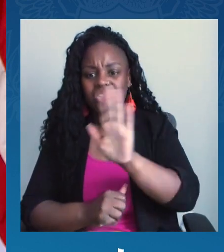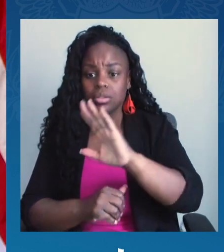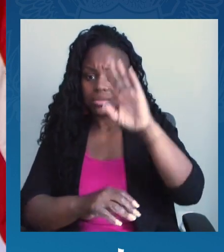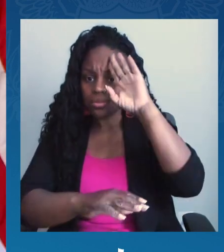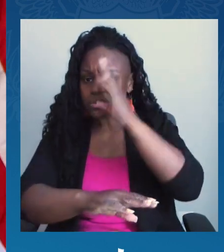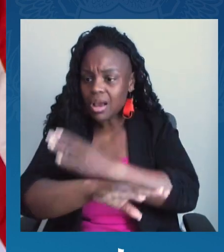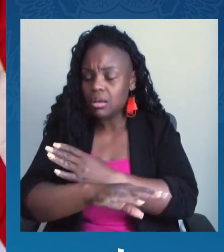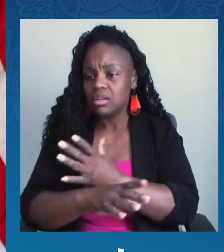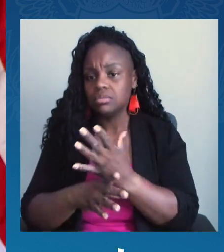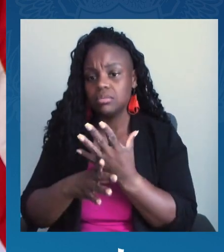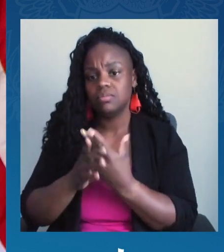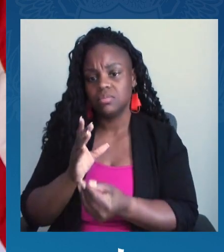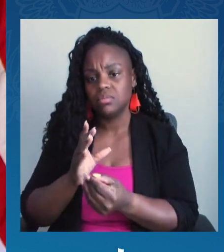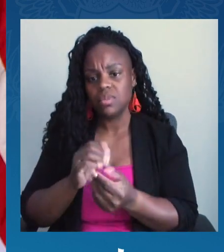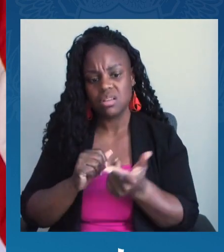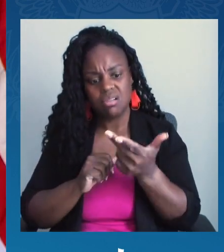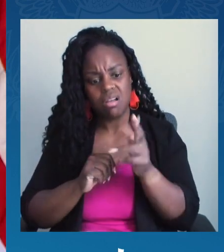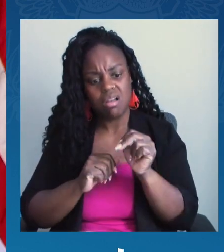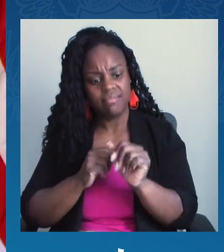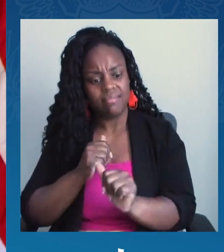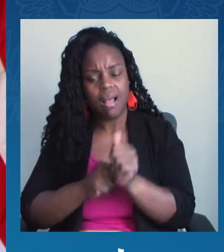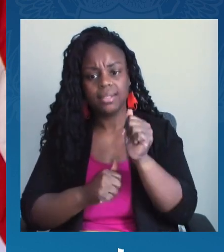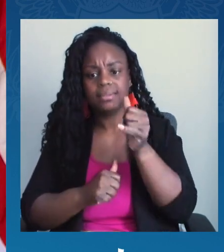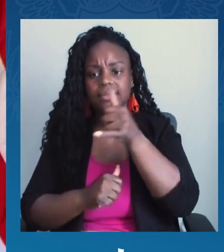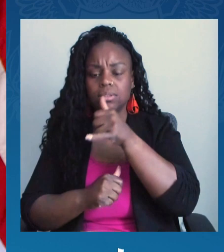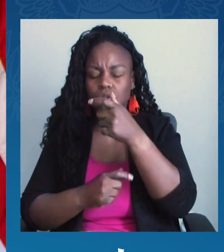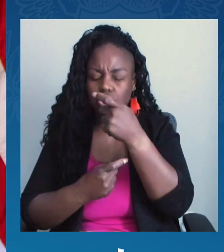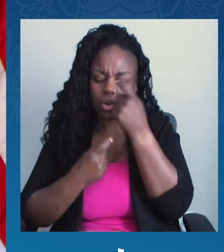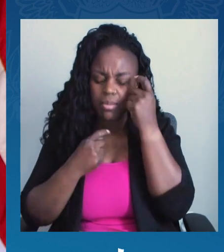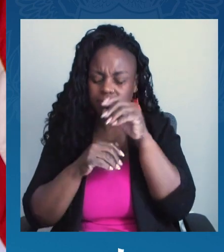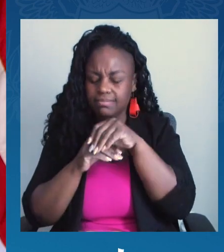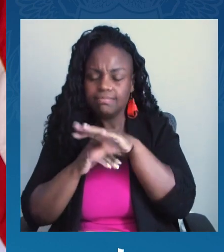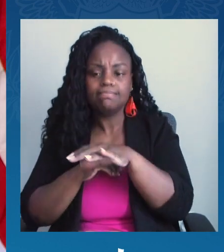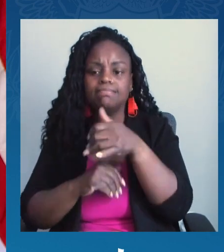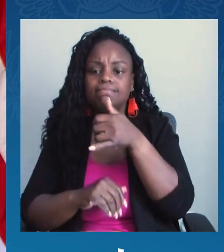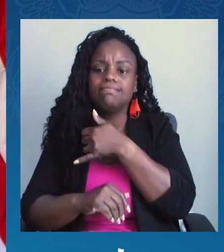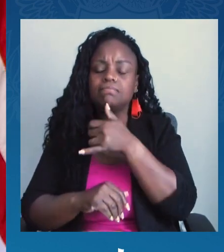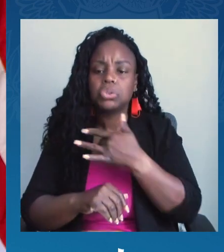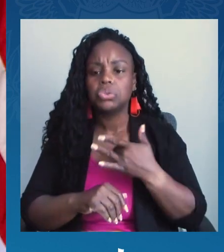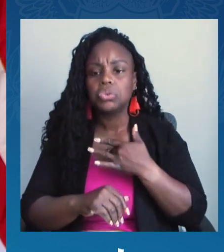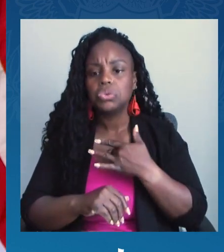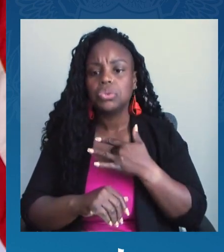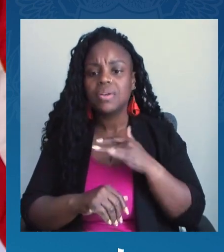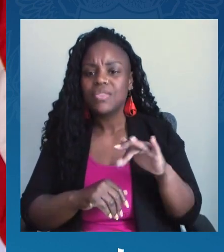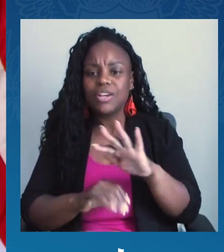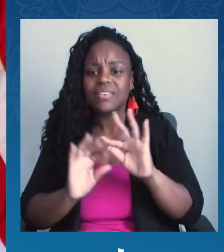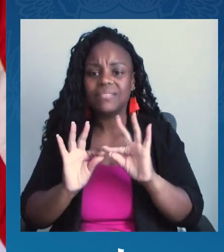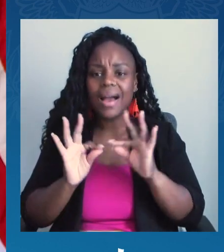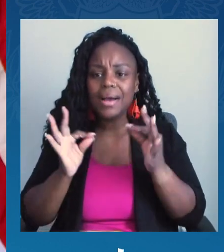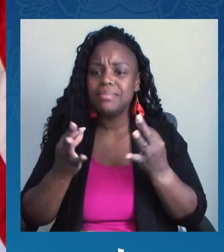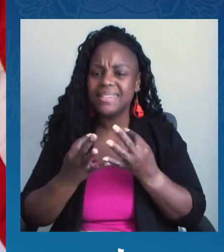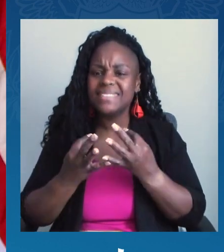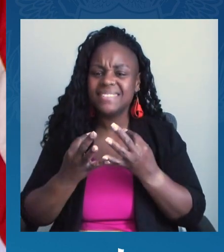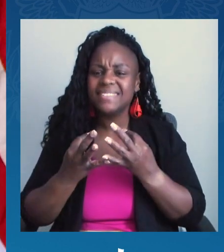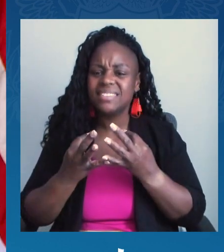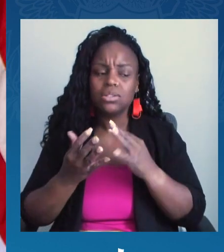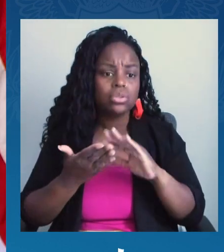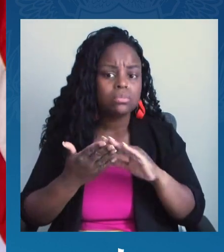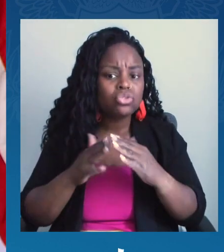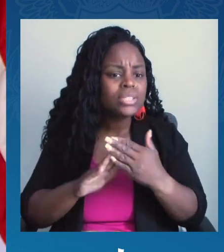And the trauma that it caused on those families and by extension, the communities. We need to address that as well. So there are a lot of things